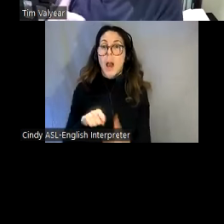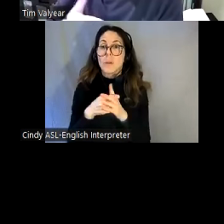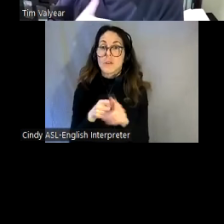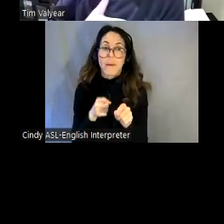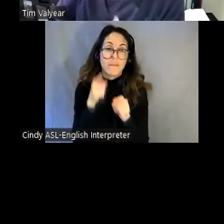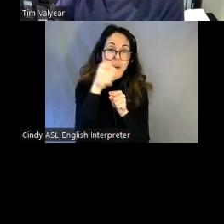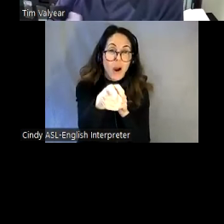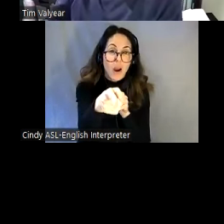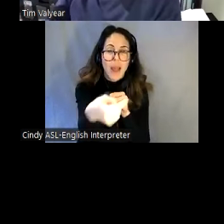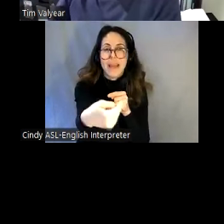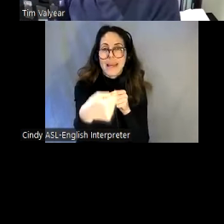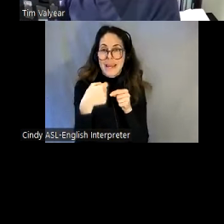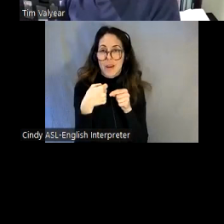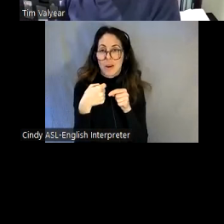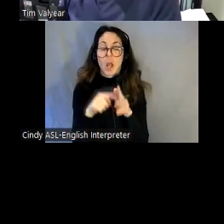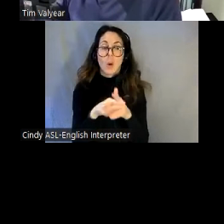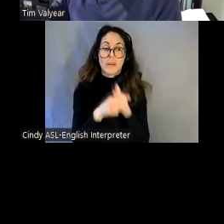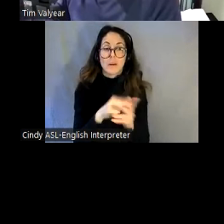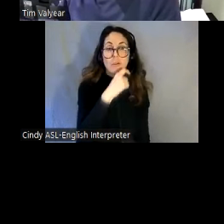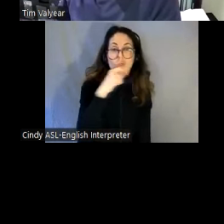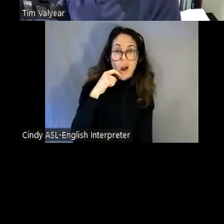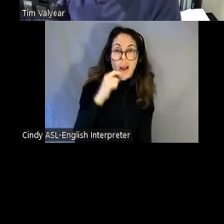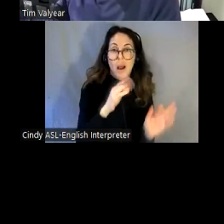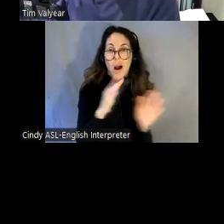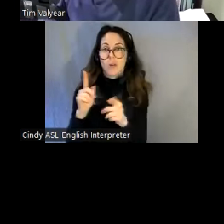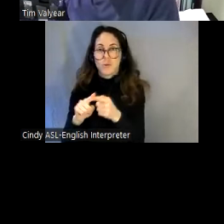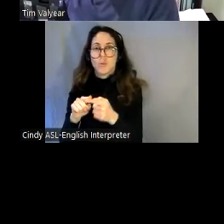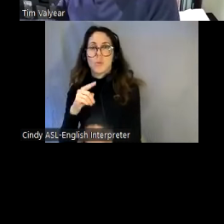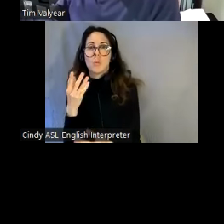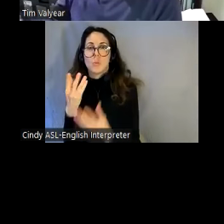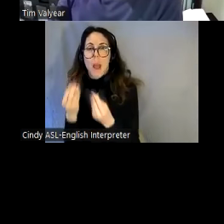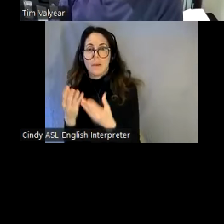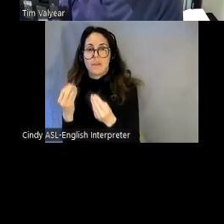you put it in a spray bottle , lake it. Clean from higher